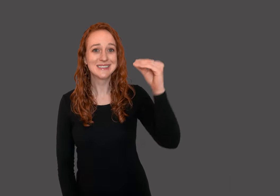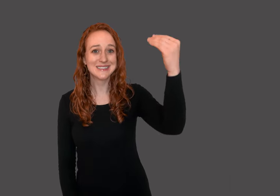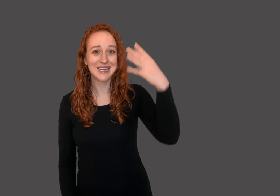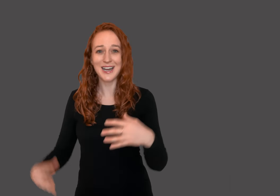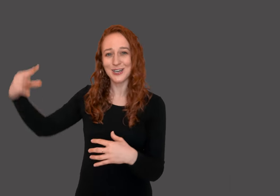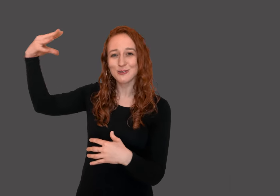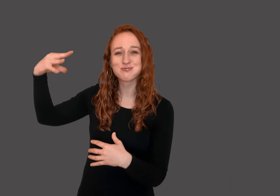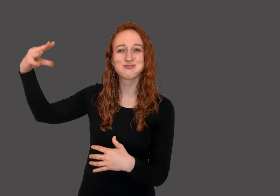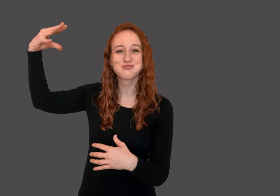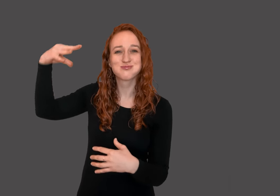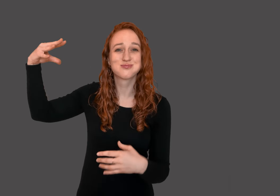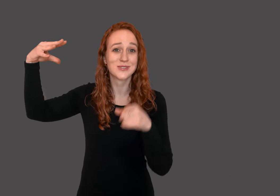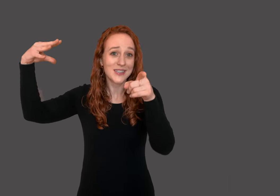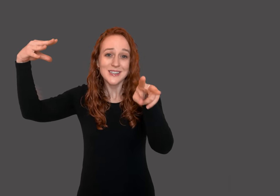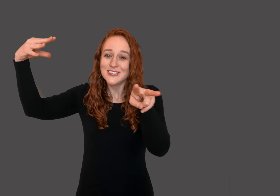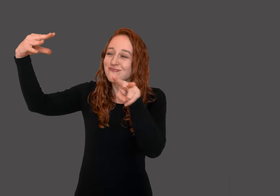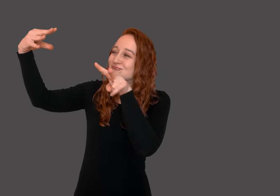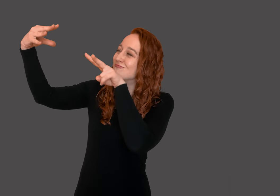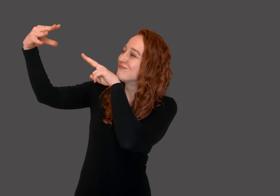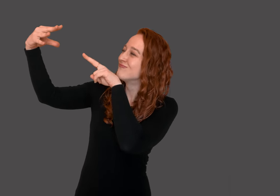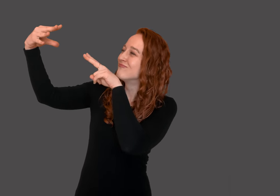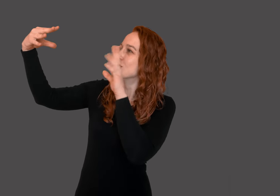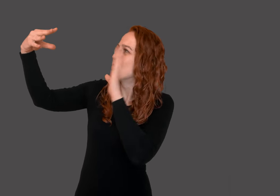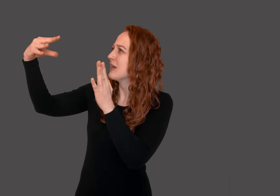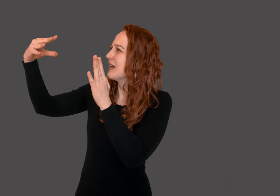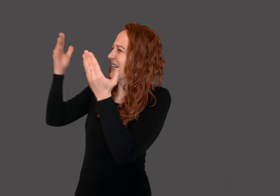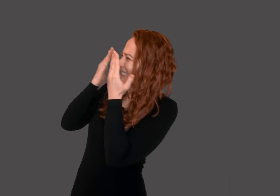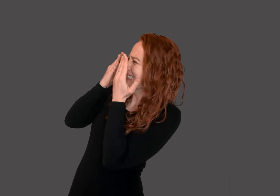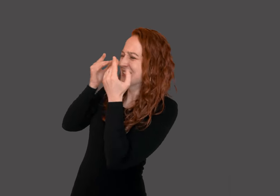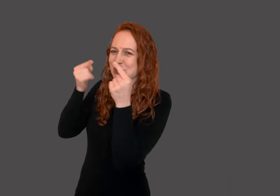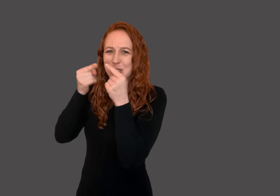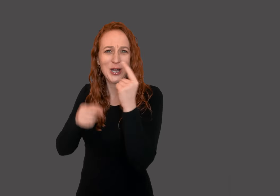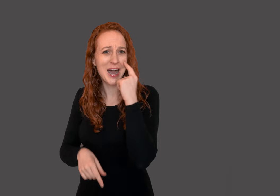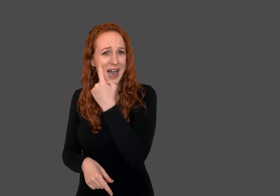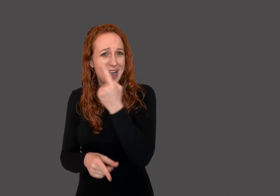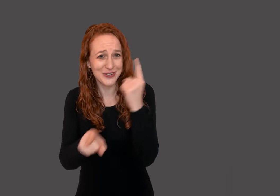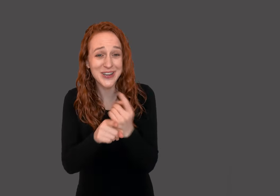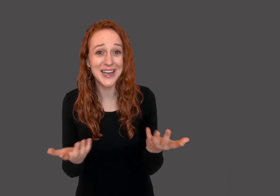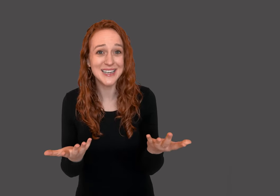Looking directly at the Sun is harmful to our eyes.